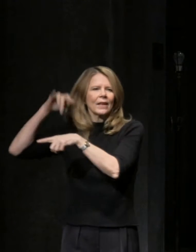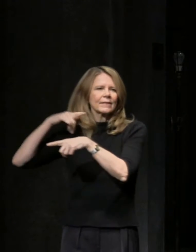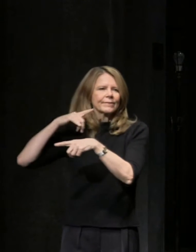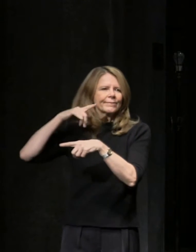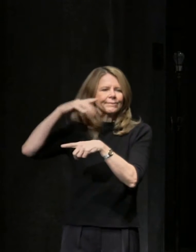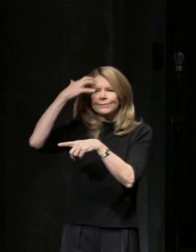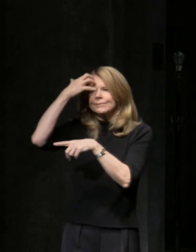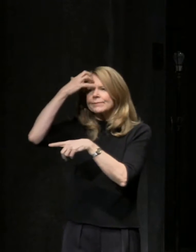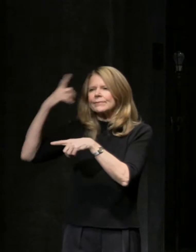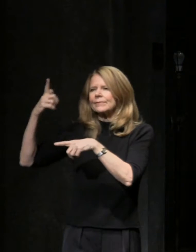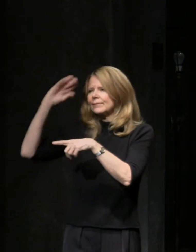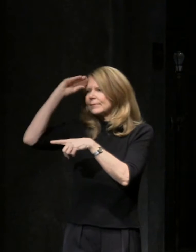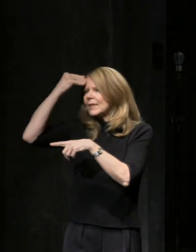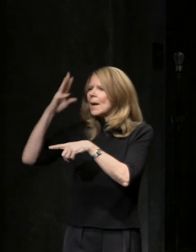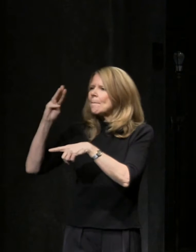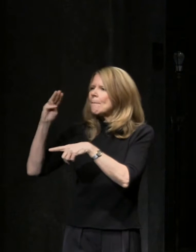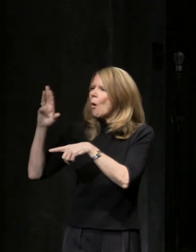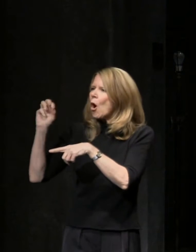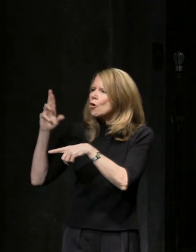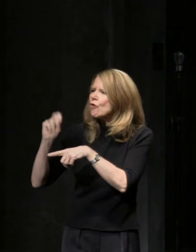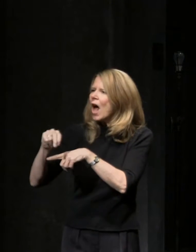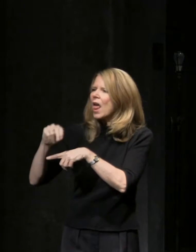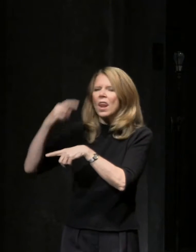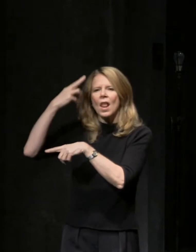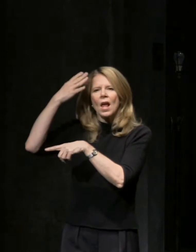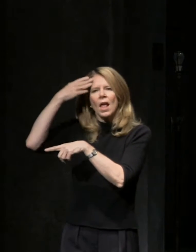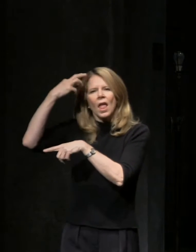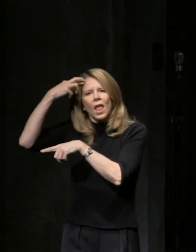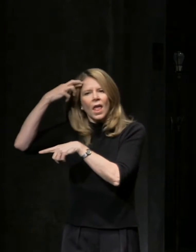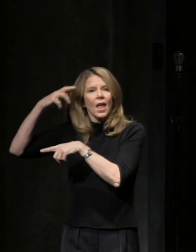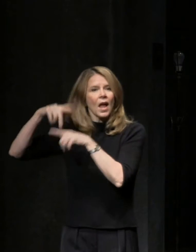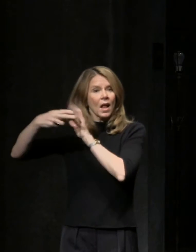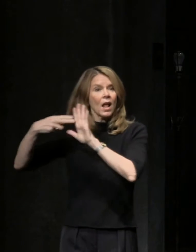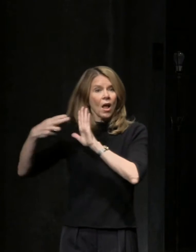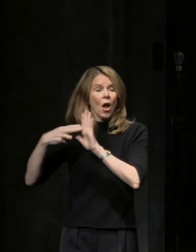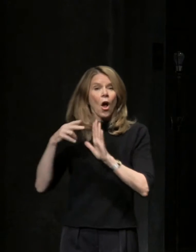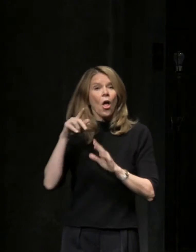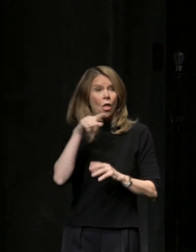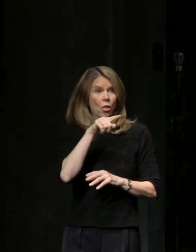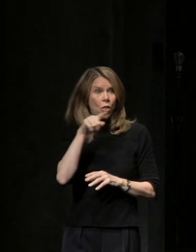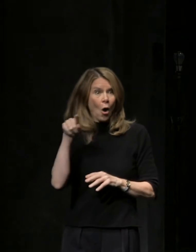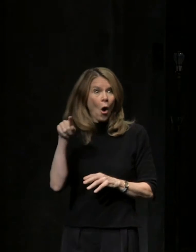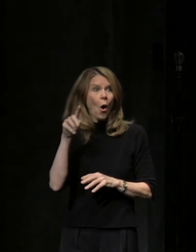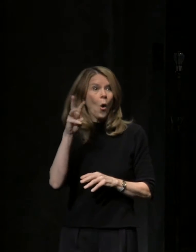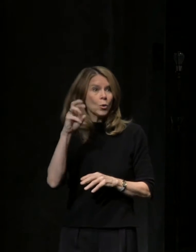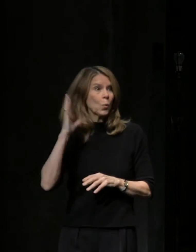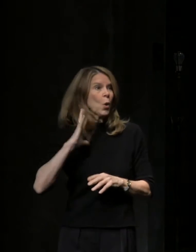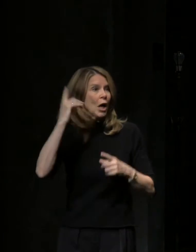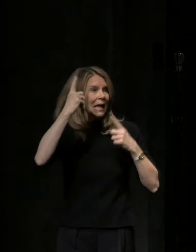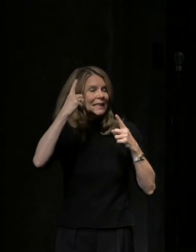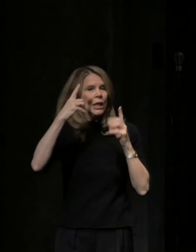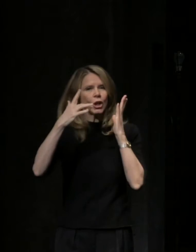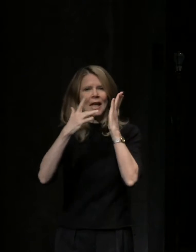“moron,” “retard.” Those are all actually technical terms to describe, those are not